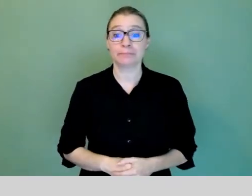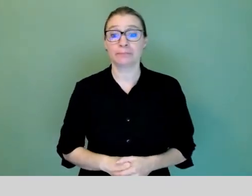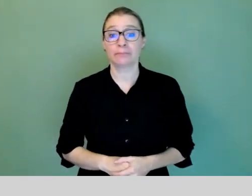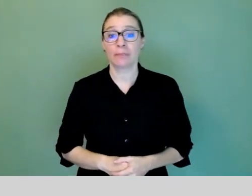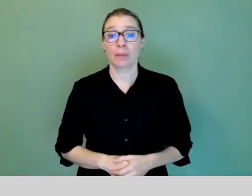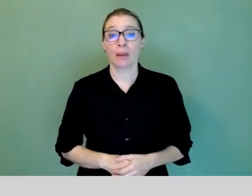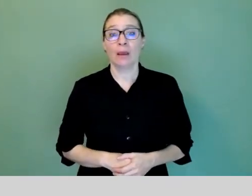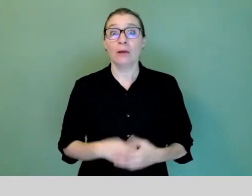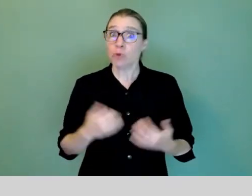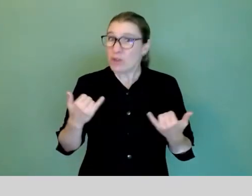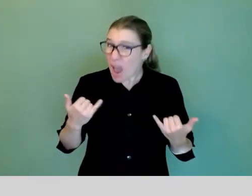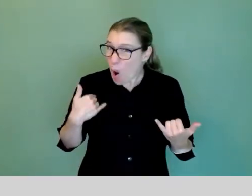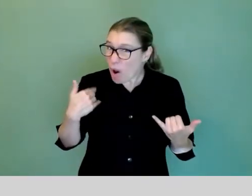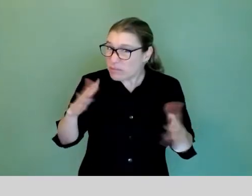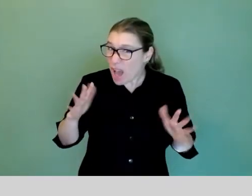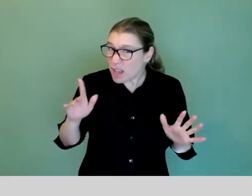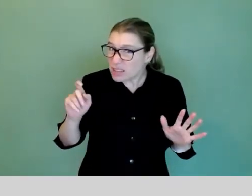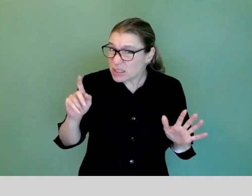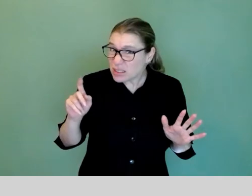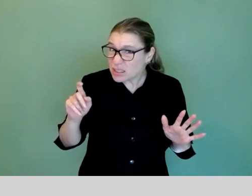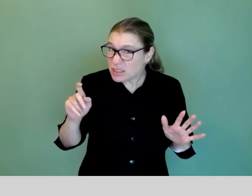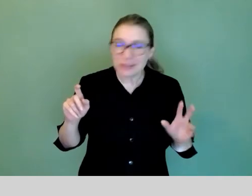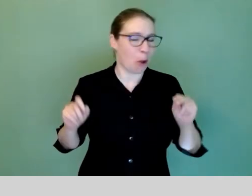So now I'm done? No.